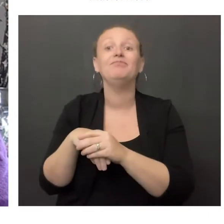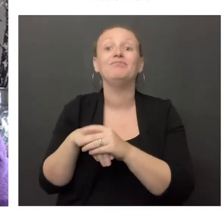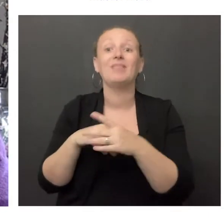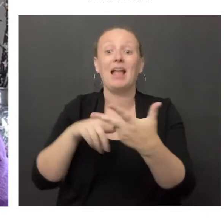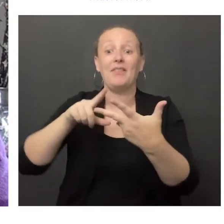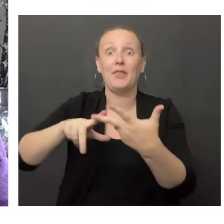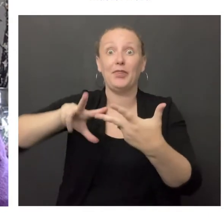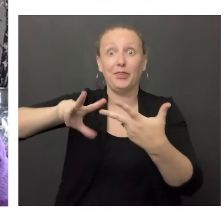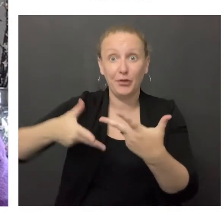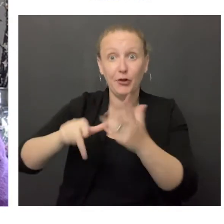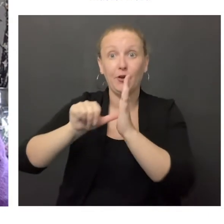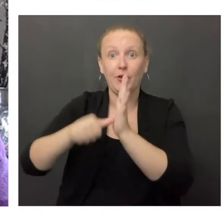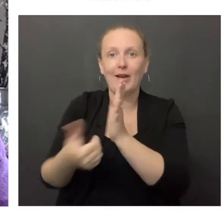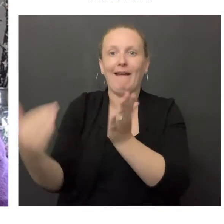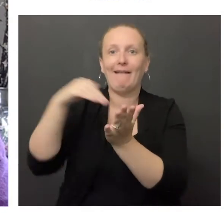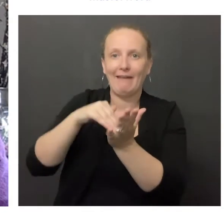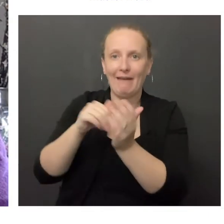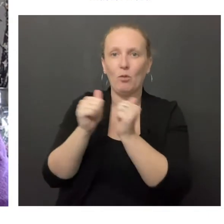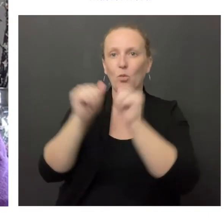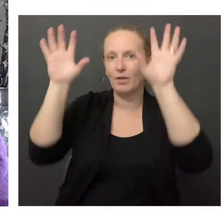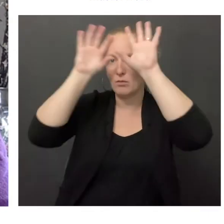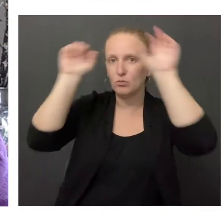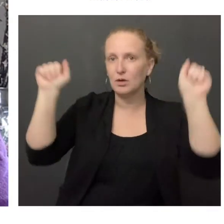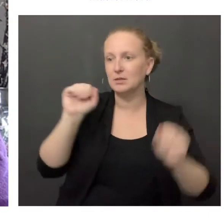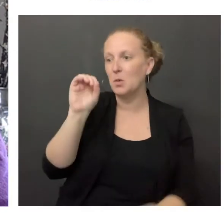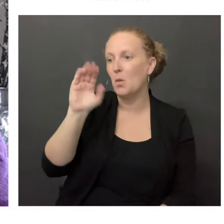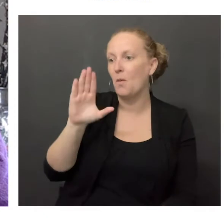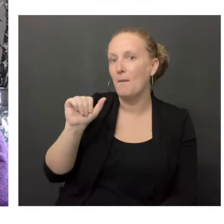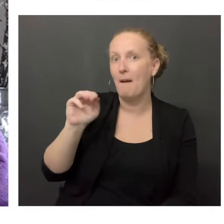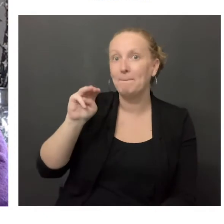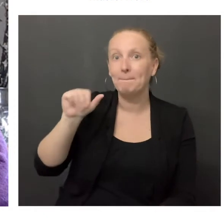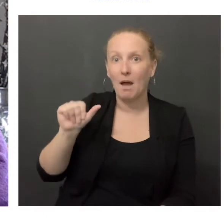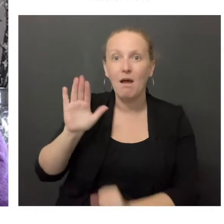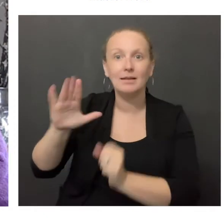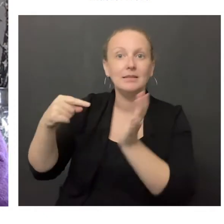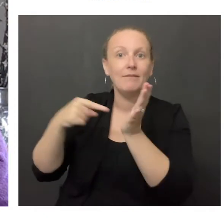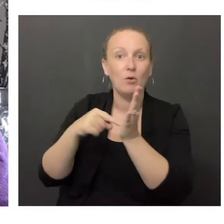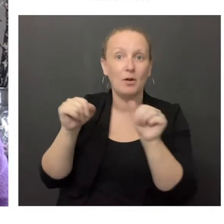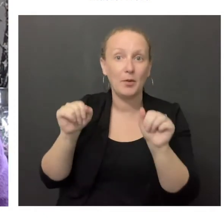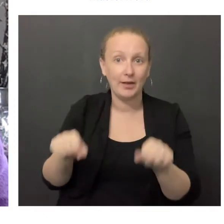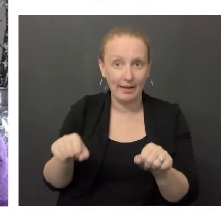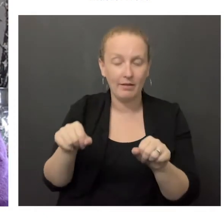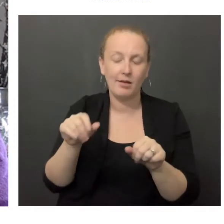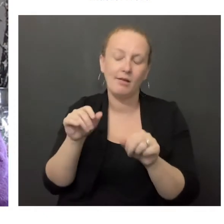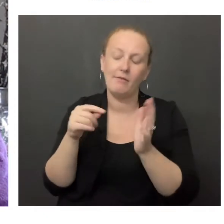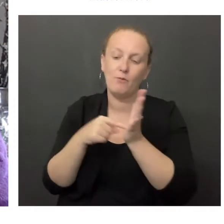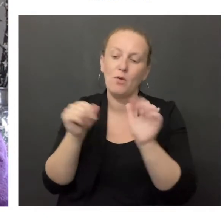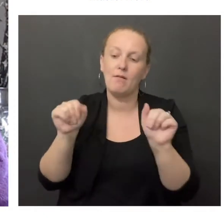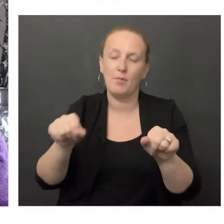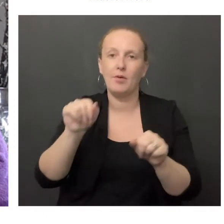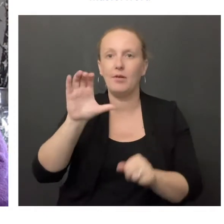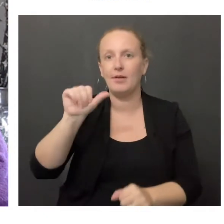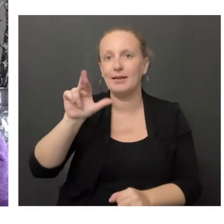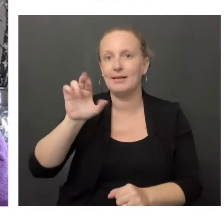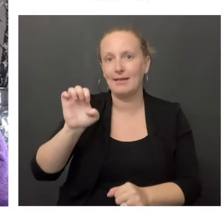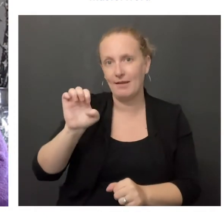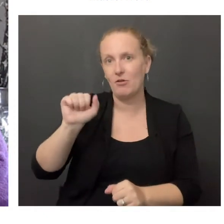So, there really is no excuse for not providing language assistance. And so, whenever we were working through how